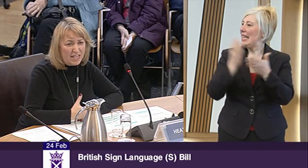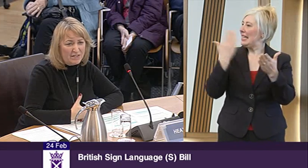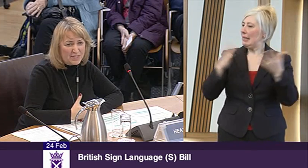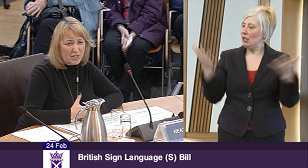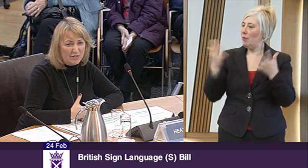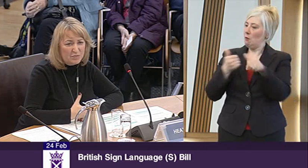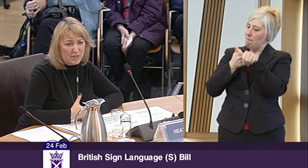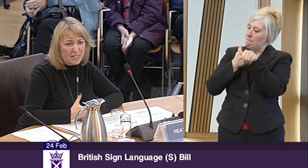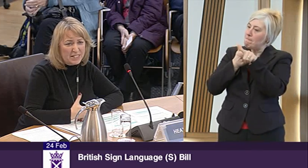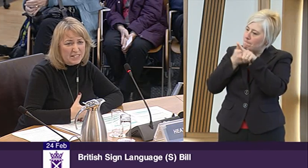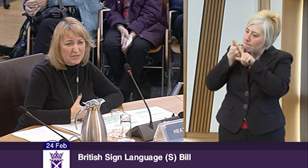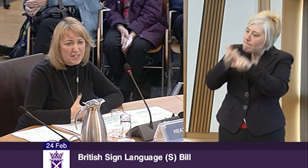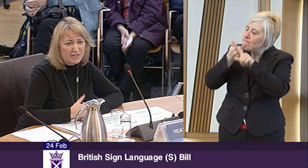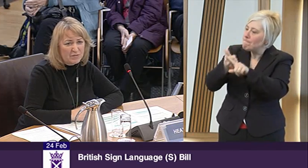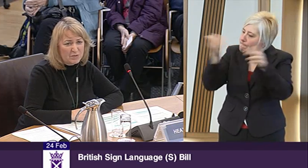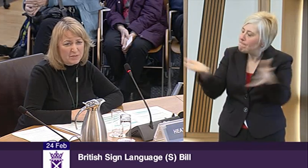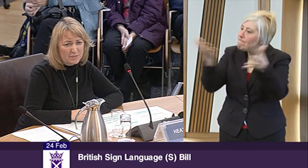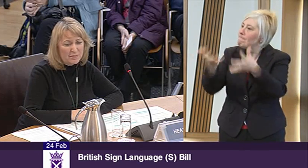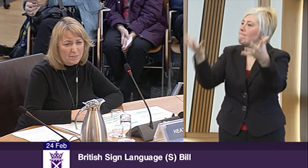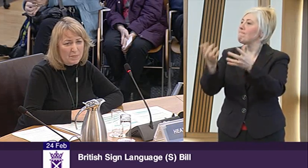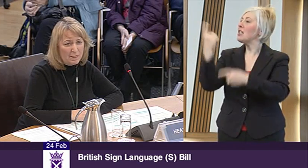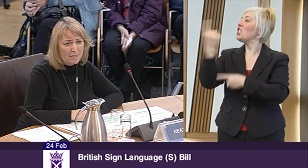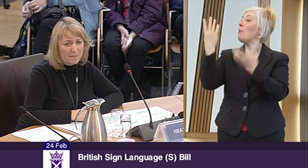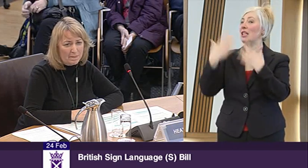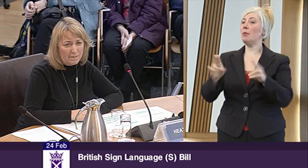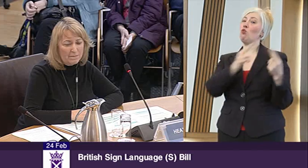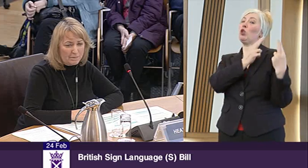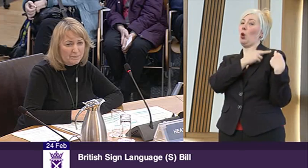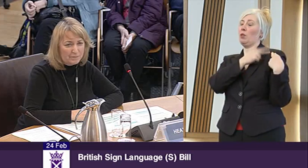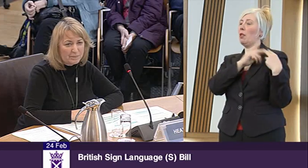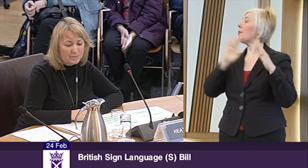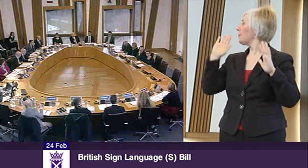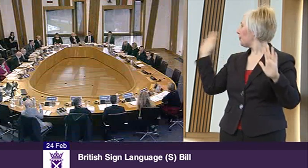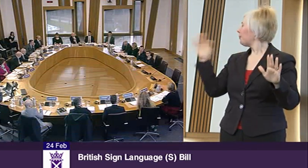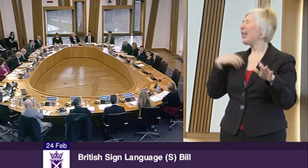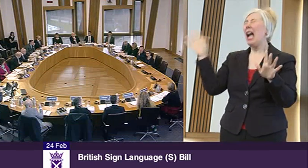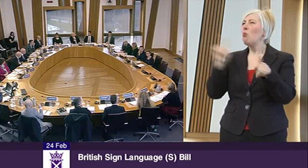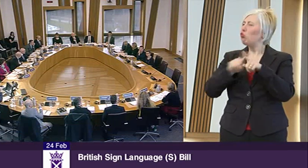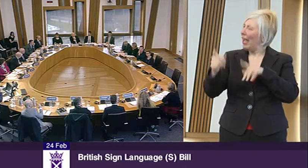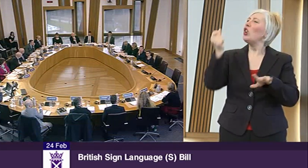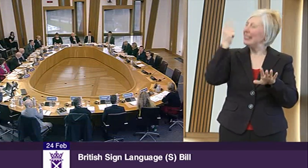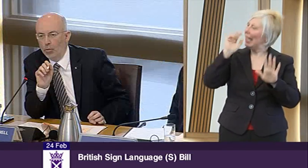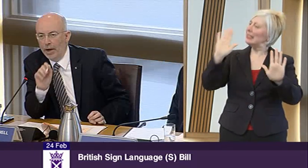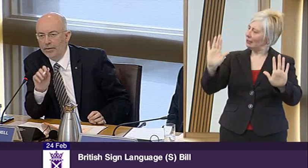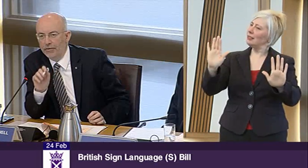behind it, and there needs to be accountability for deliverables. The Convener: I am trying to understand this, and I wish to probe the point a little bit